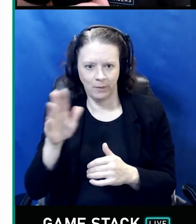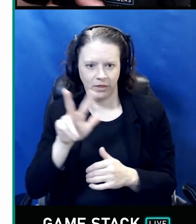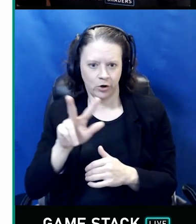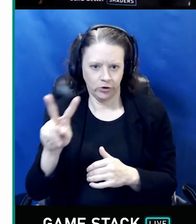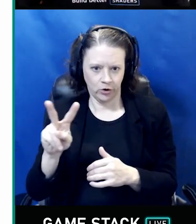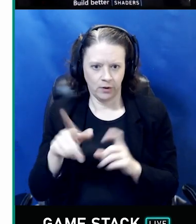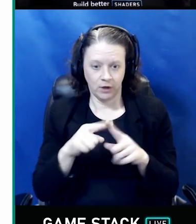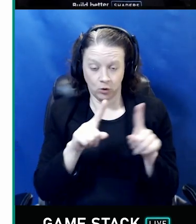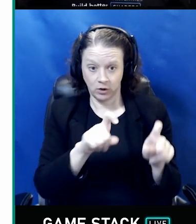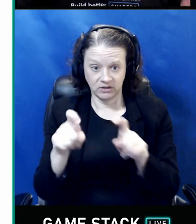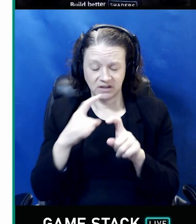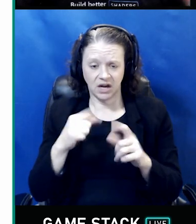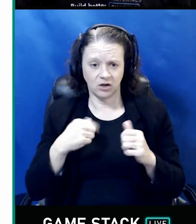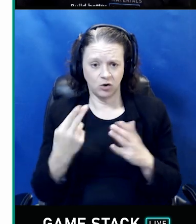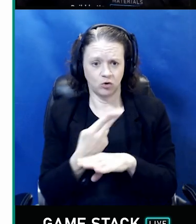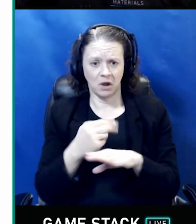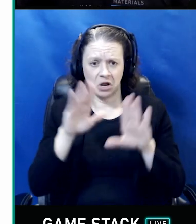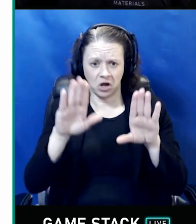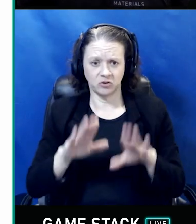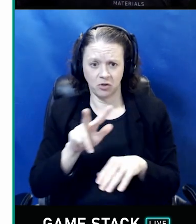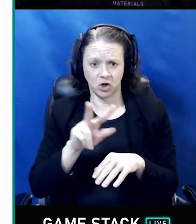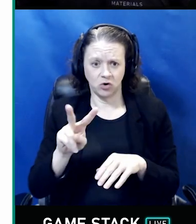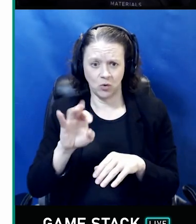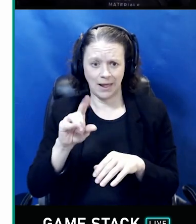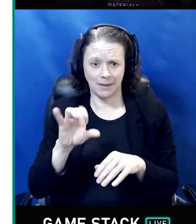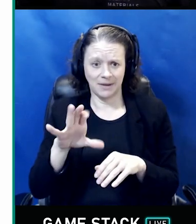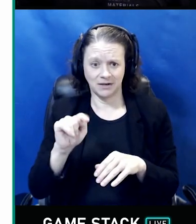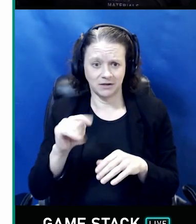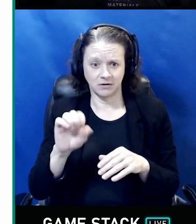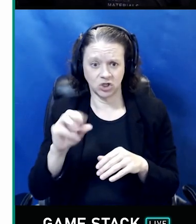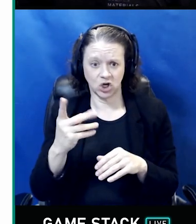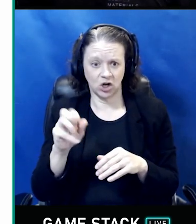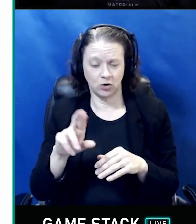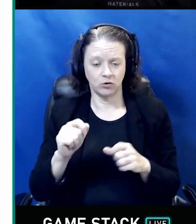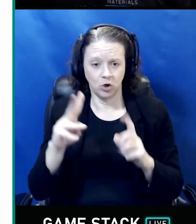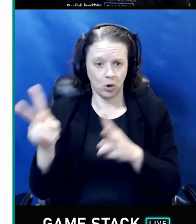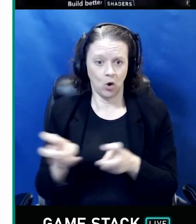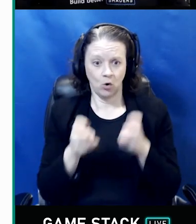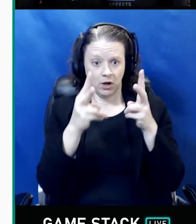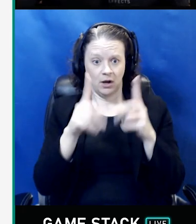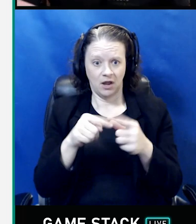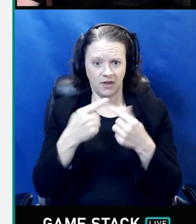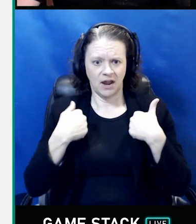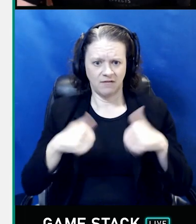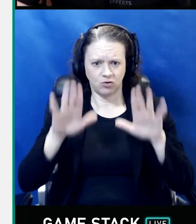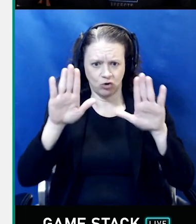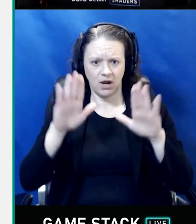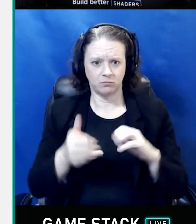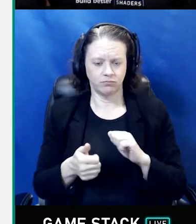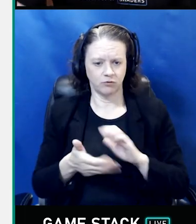awesome 32 element shader and you load it and you get a great performance. So as a bit of a recap,